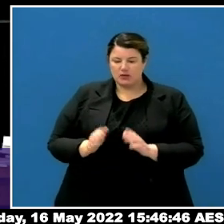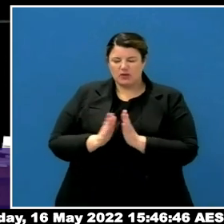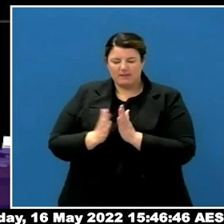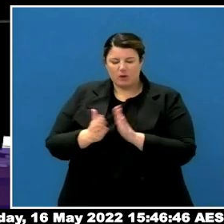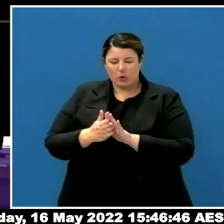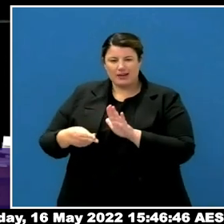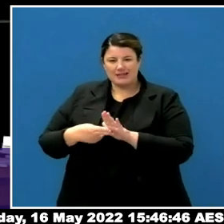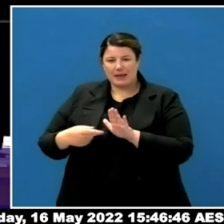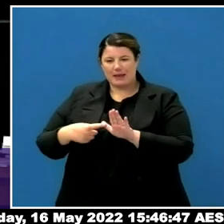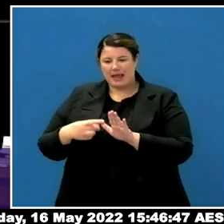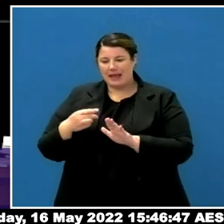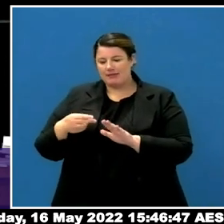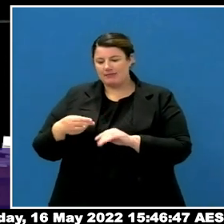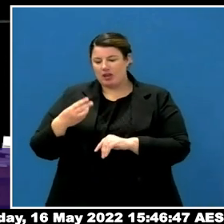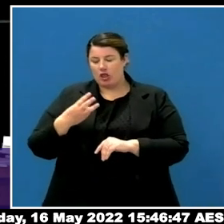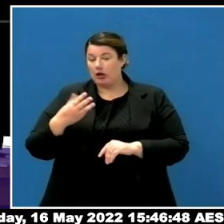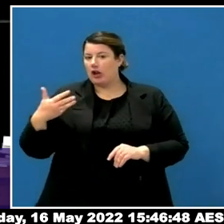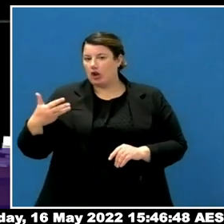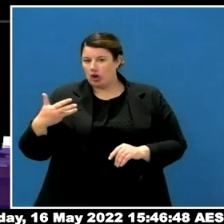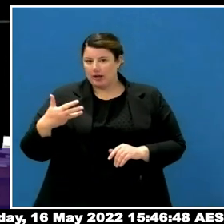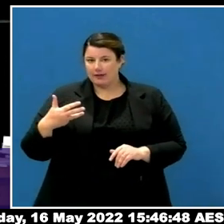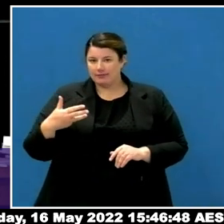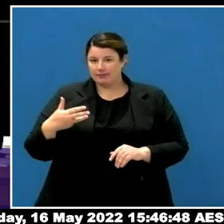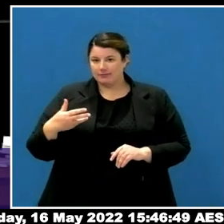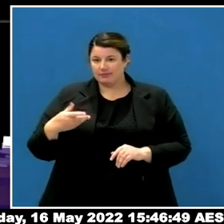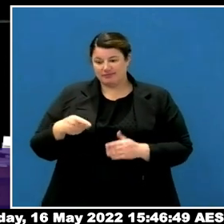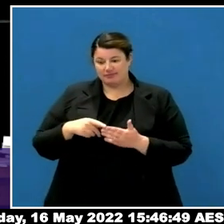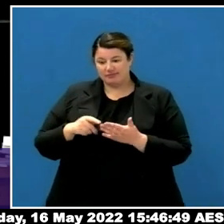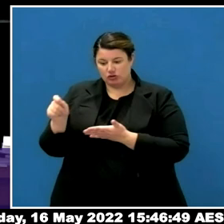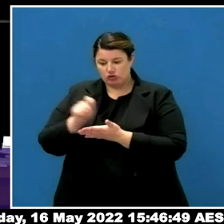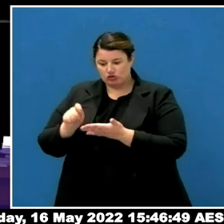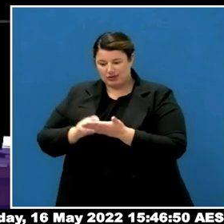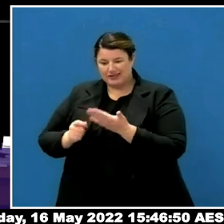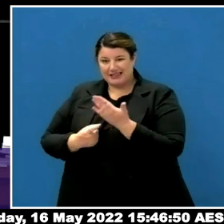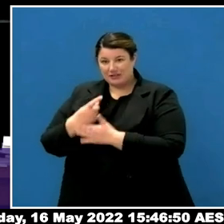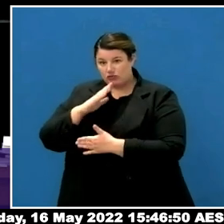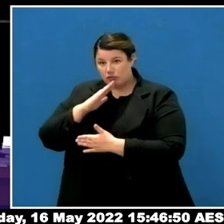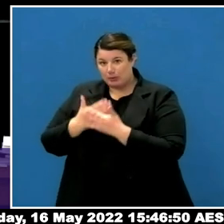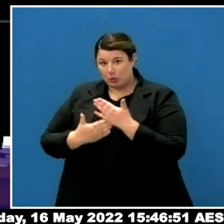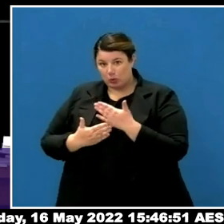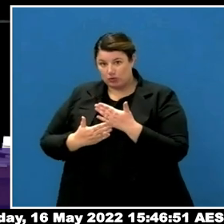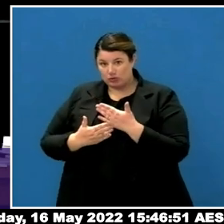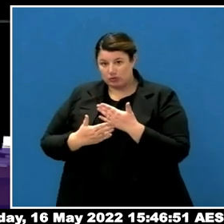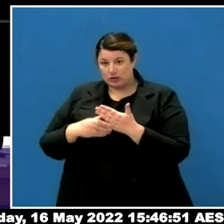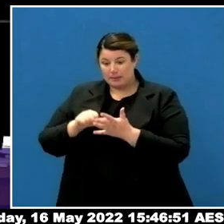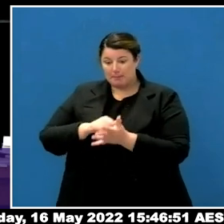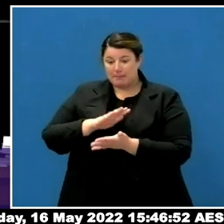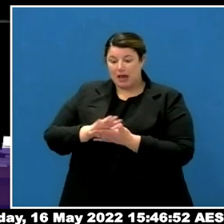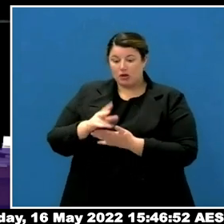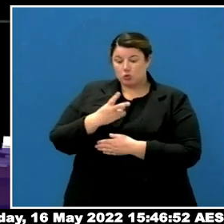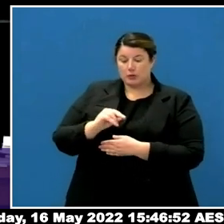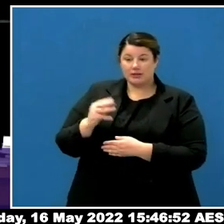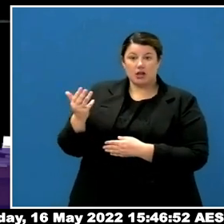written incident report you received about 25 March 2019, is it - Yes. MR FOGARTY: - which you say gives a different account still?